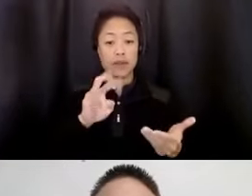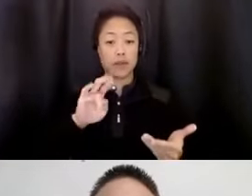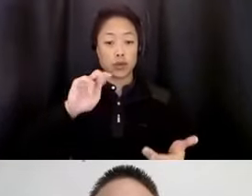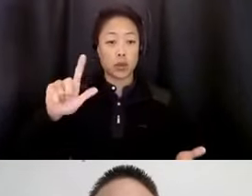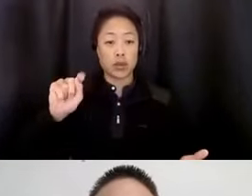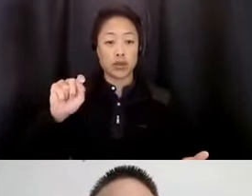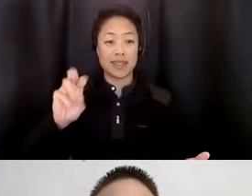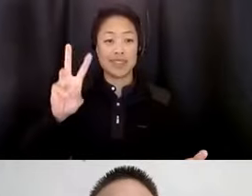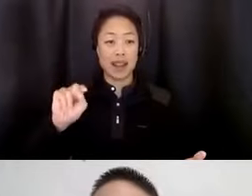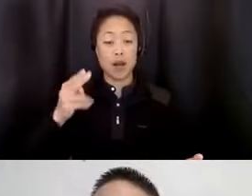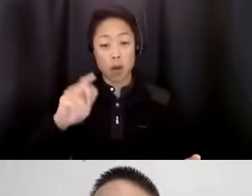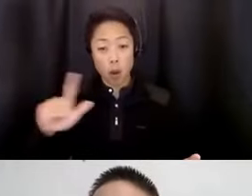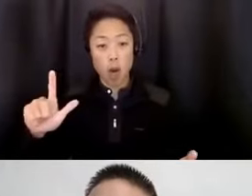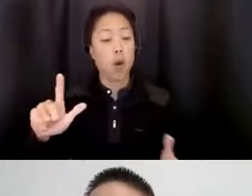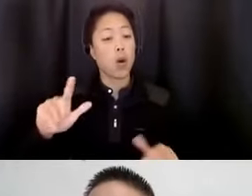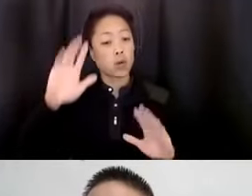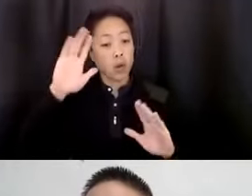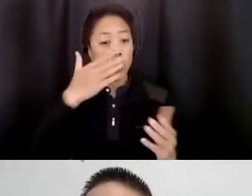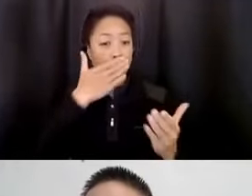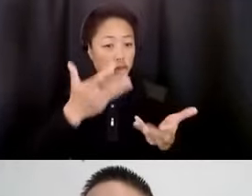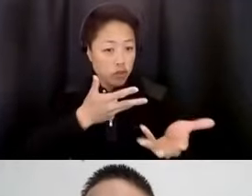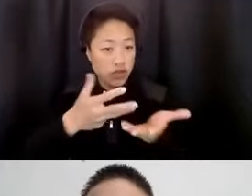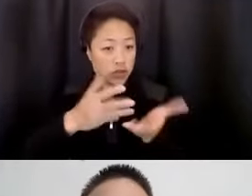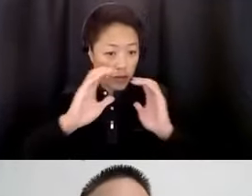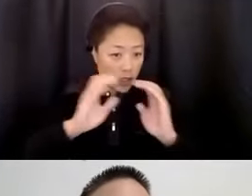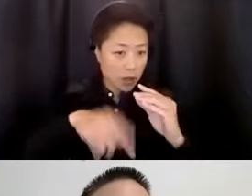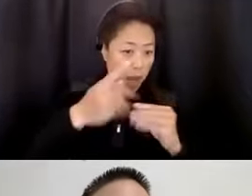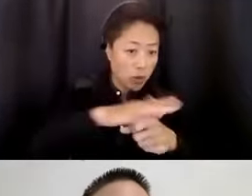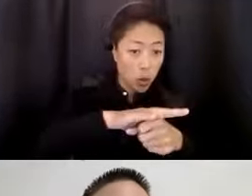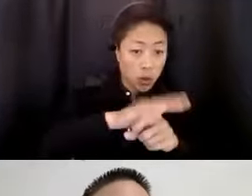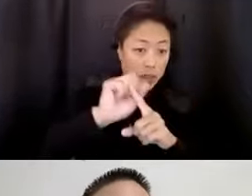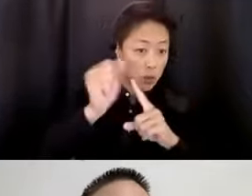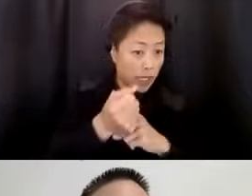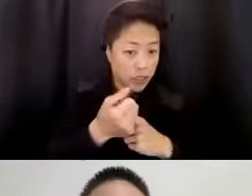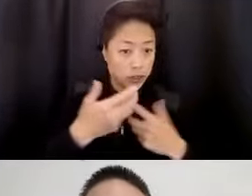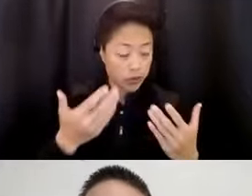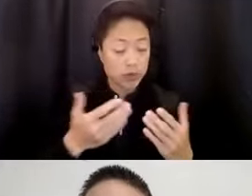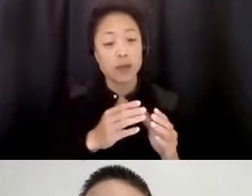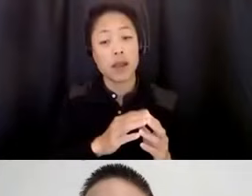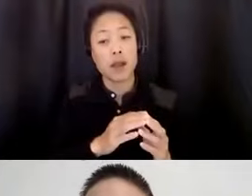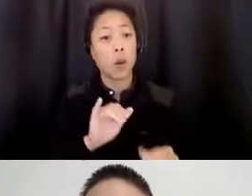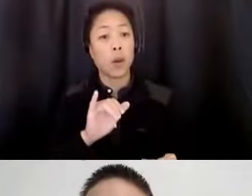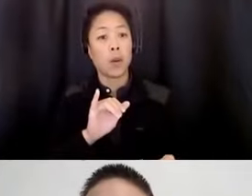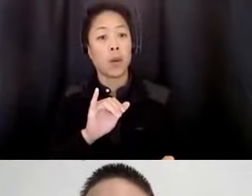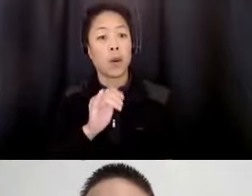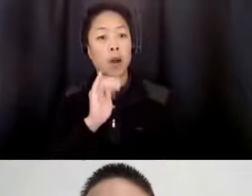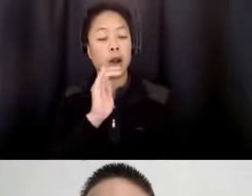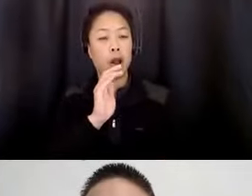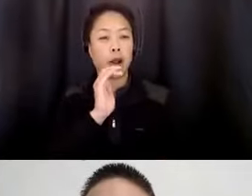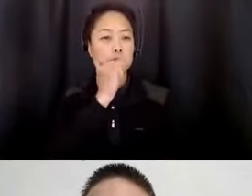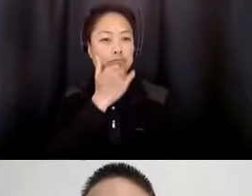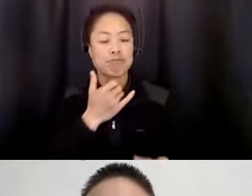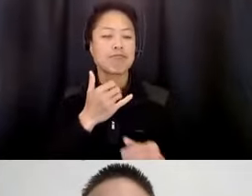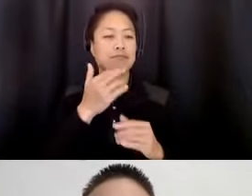some good conversations about our local situation. We can share some resources.